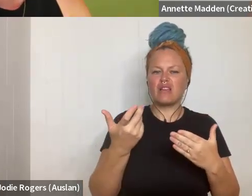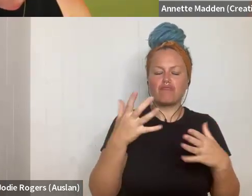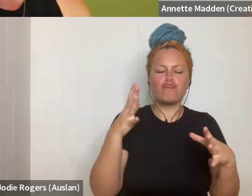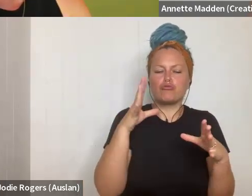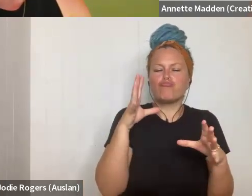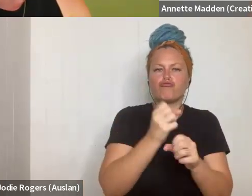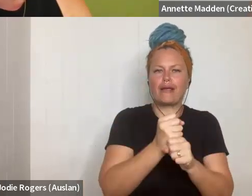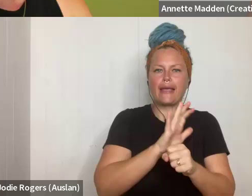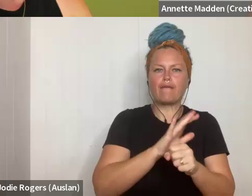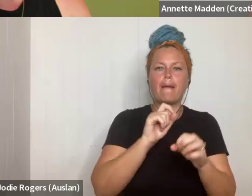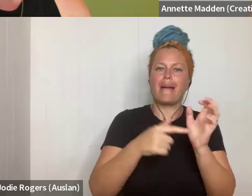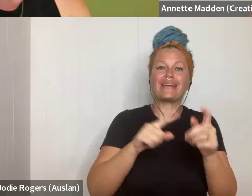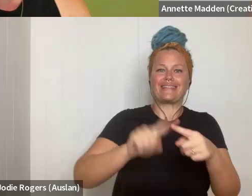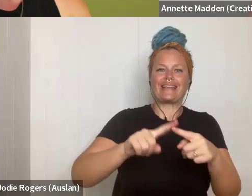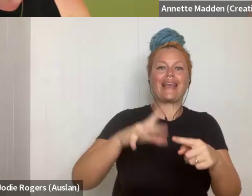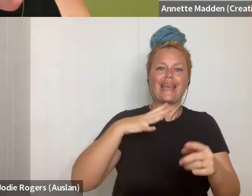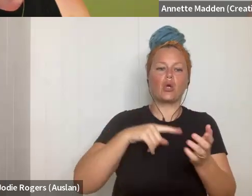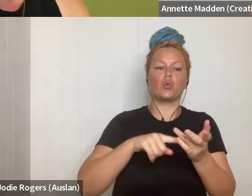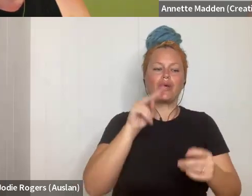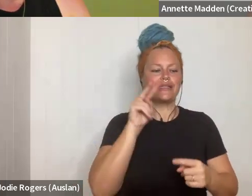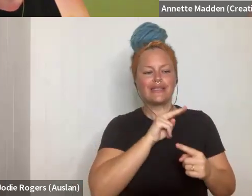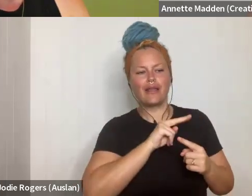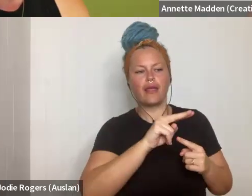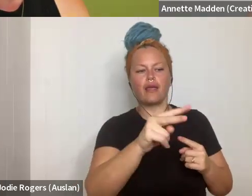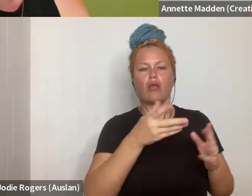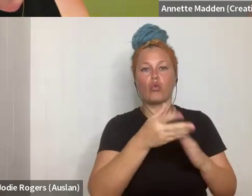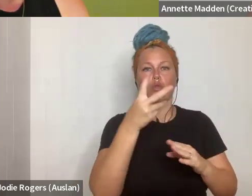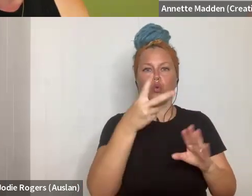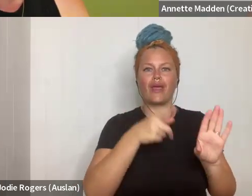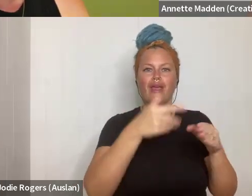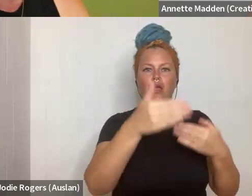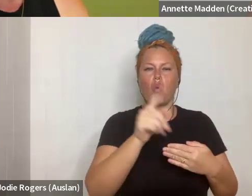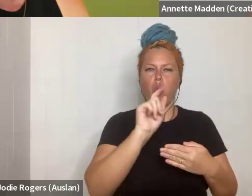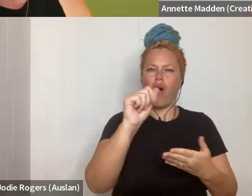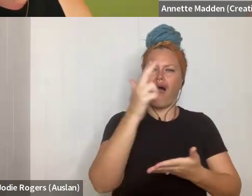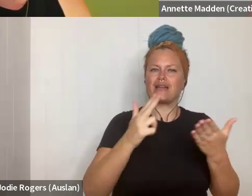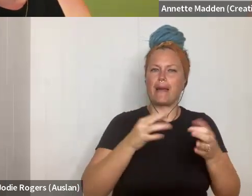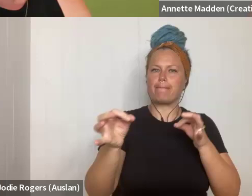require to undertake it, I've top level artistic program